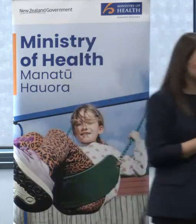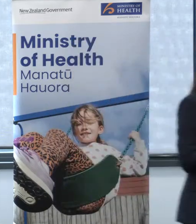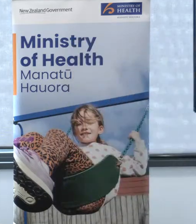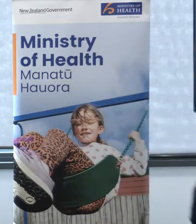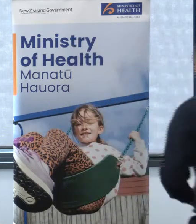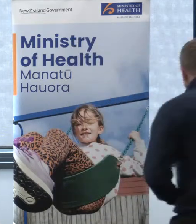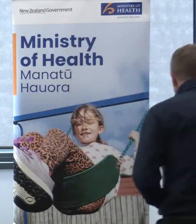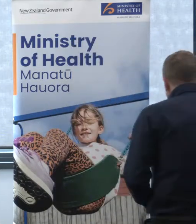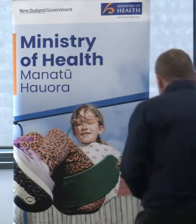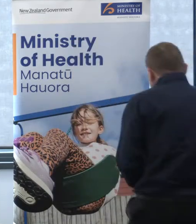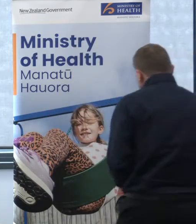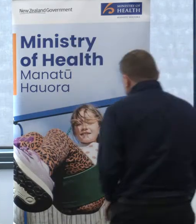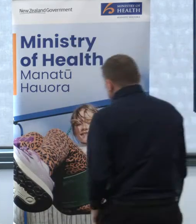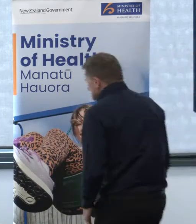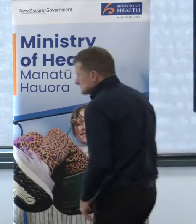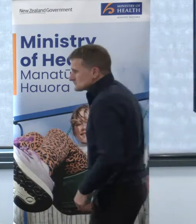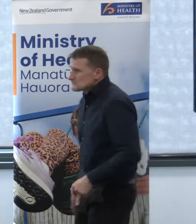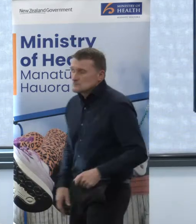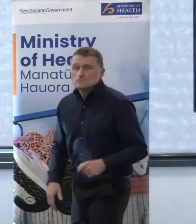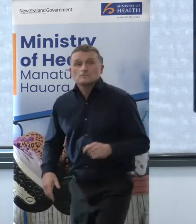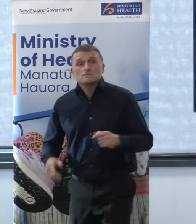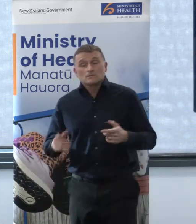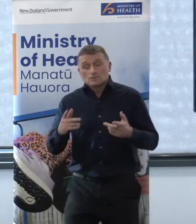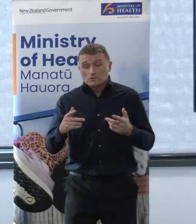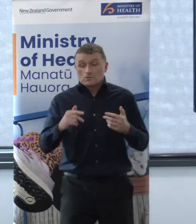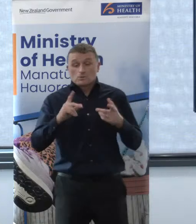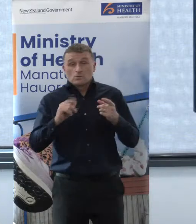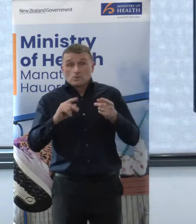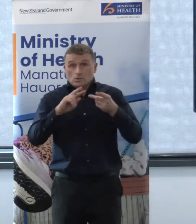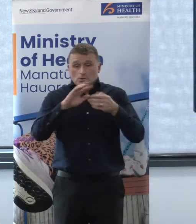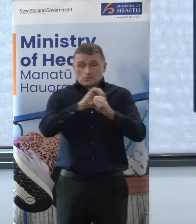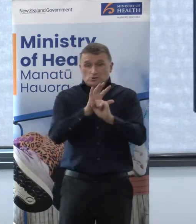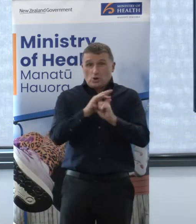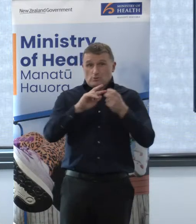particular allows us to detect and monitor the COVID 19